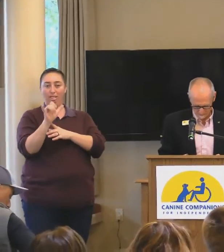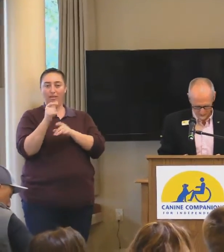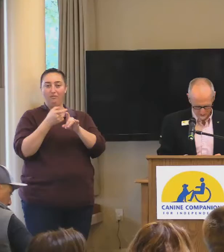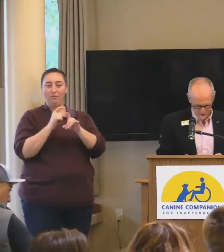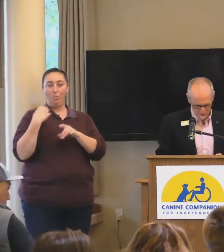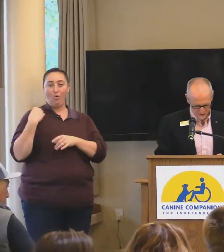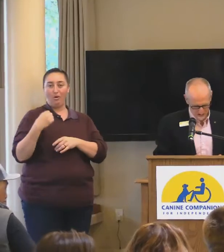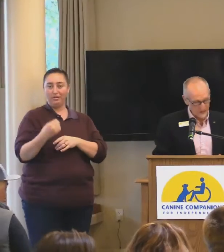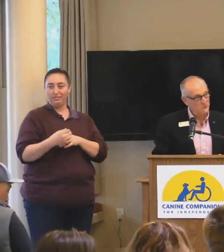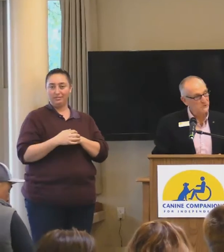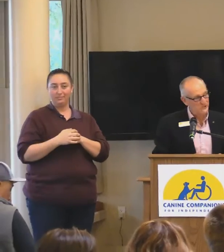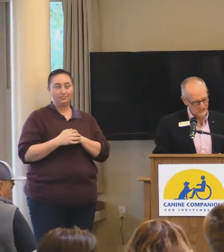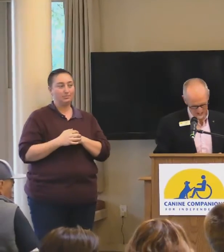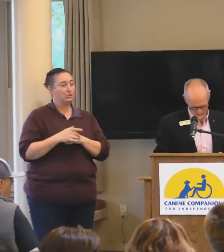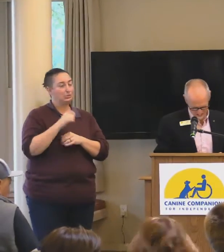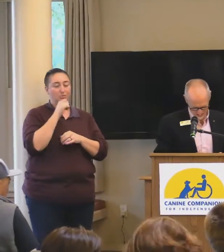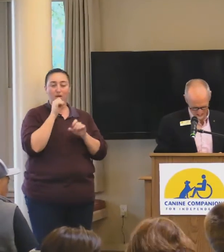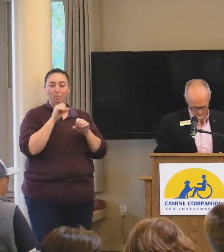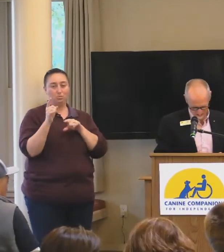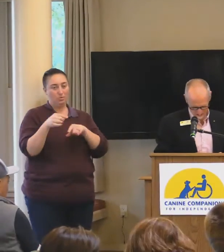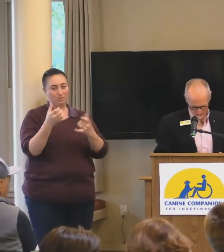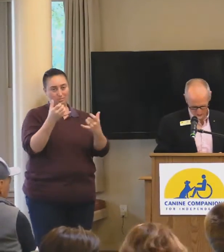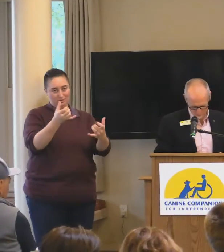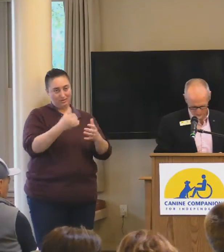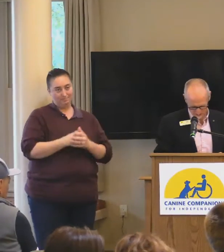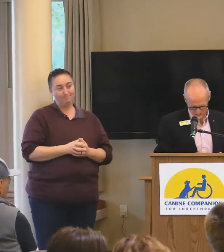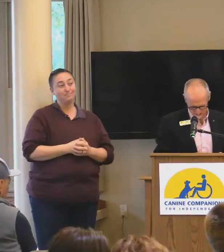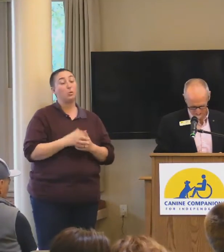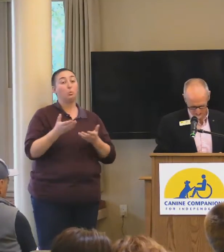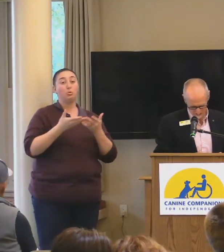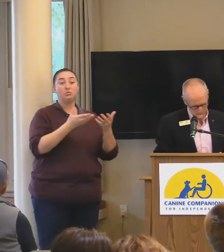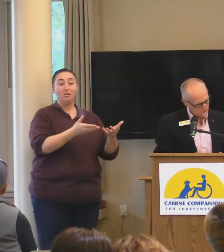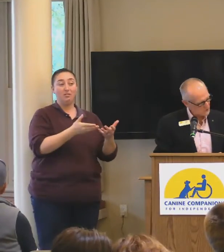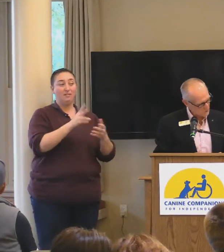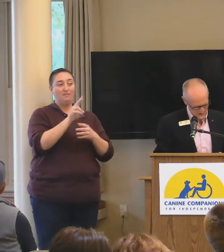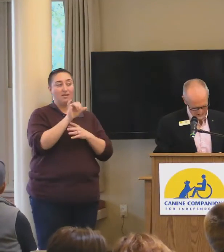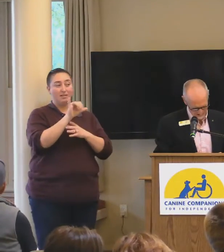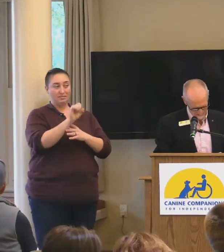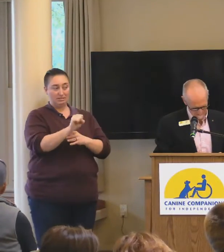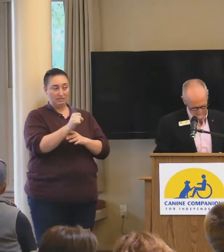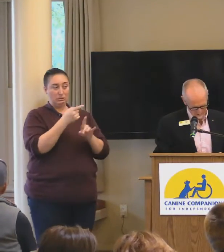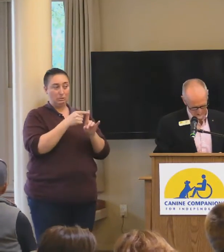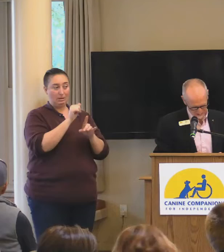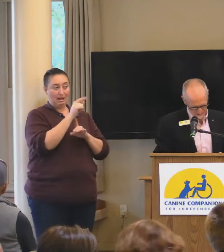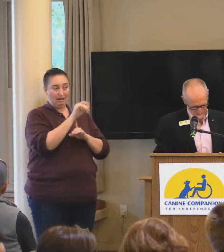She was raised by Susan Brickley from Brookings, Oregon. She was not able to attend today, so